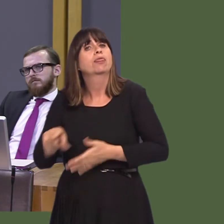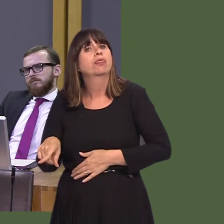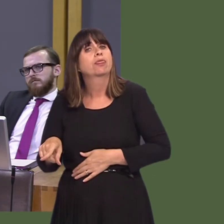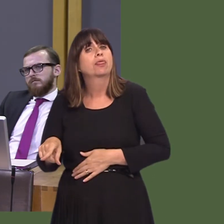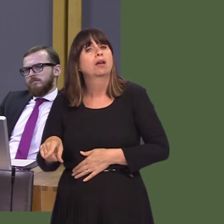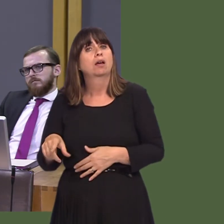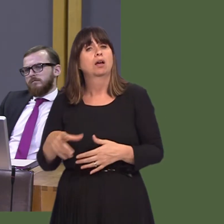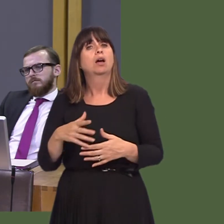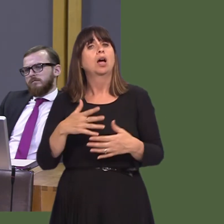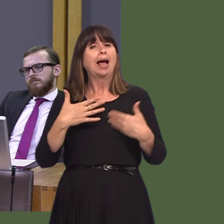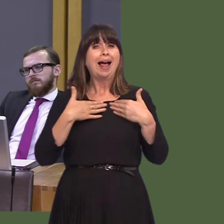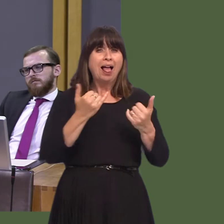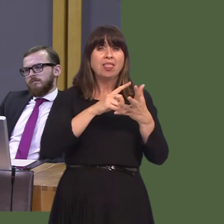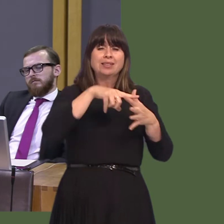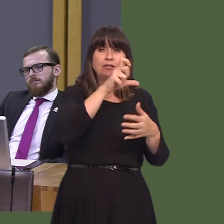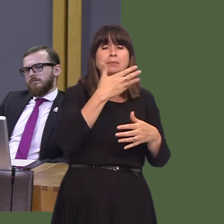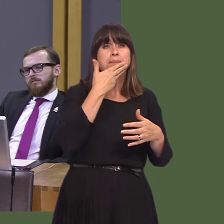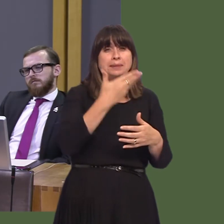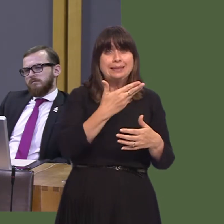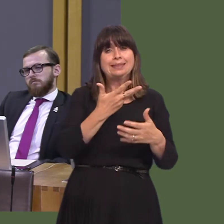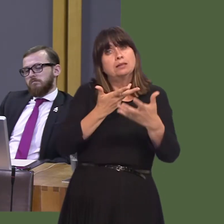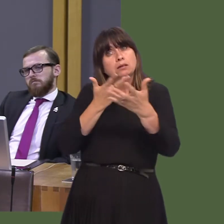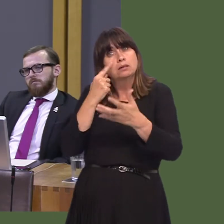Will you ask your health Secretary to look at the discussions with the ambulance service